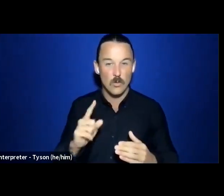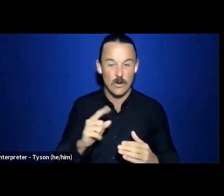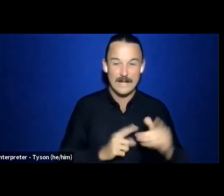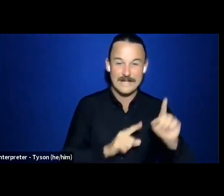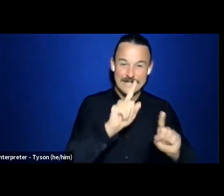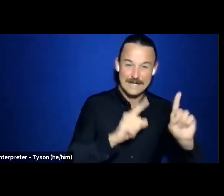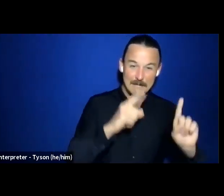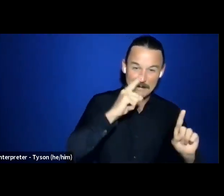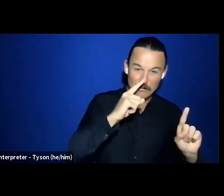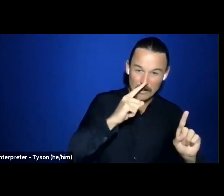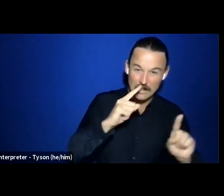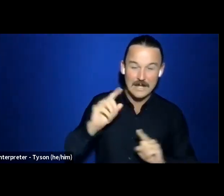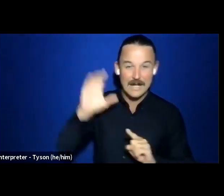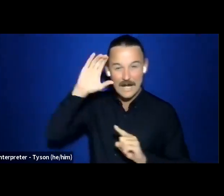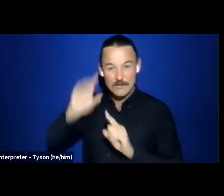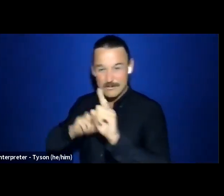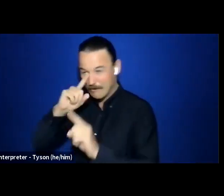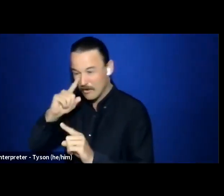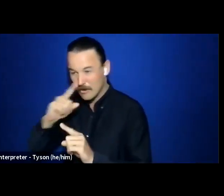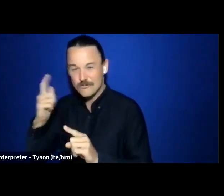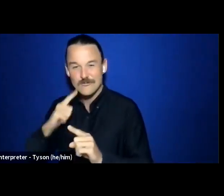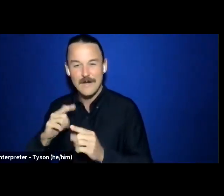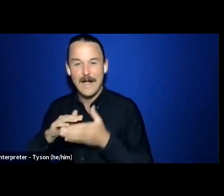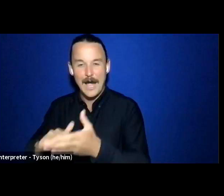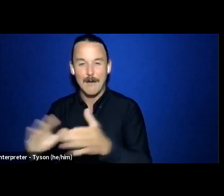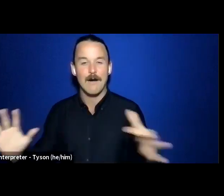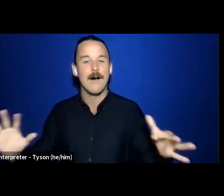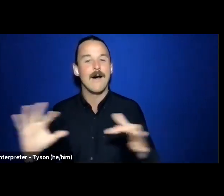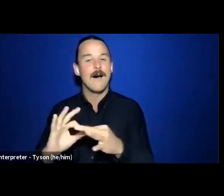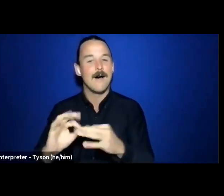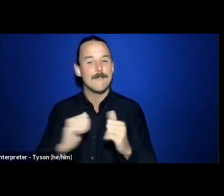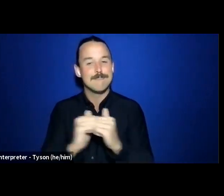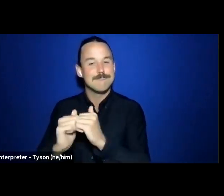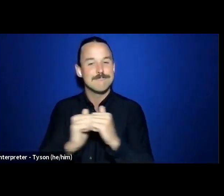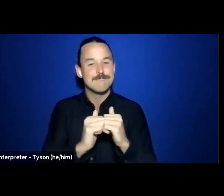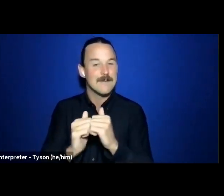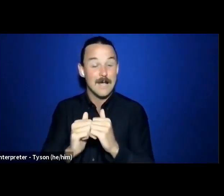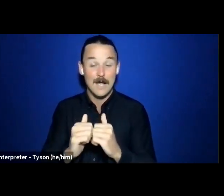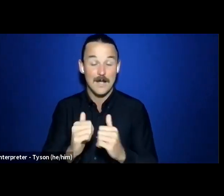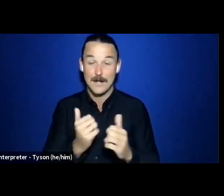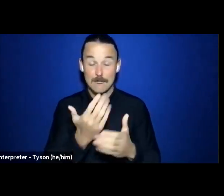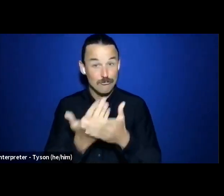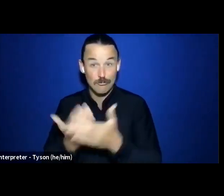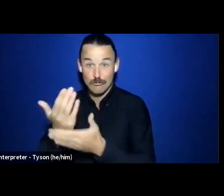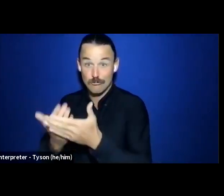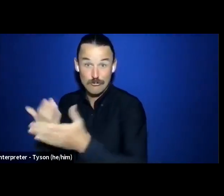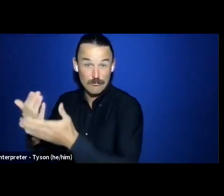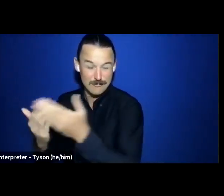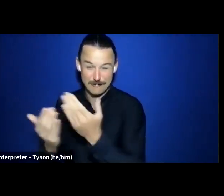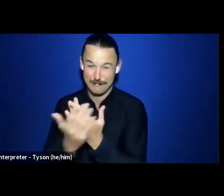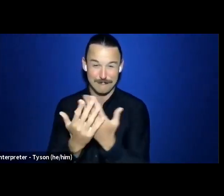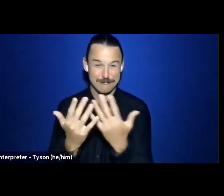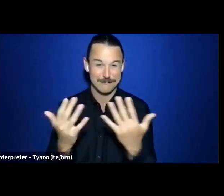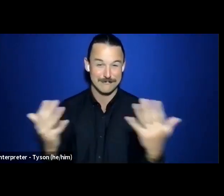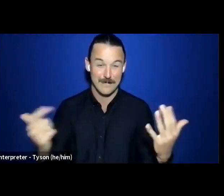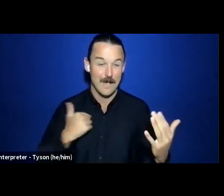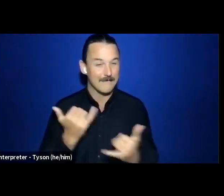between Metro regional Metro regional payPal for our community. y, and so many more and so many more stories. ies. I can't say how inspired y more stories. I can't say how inspired I am by this group of